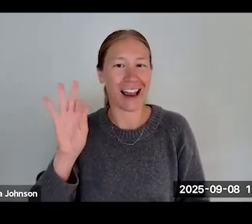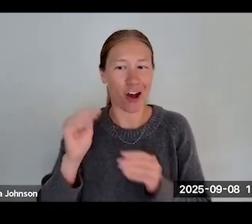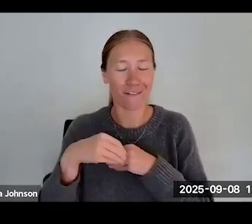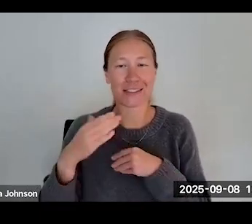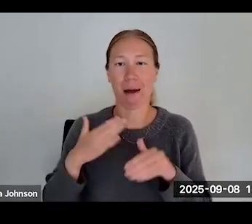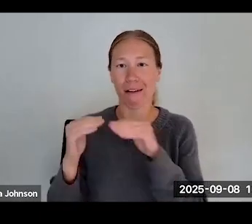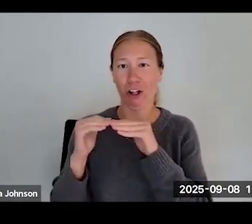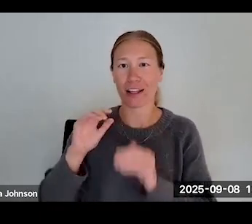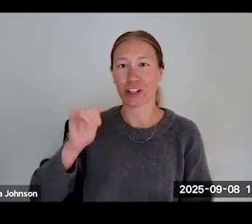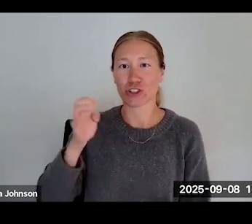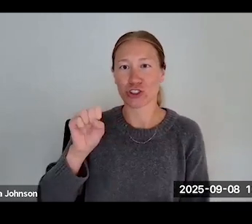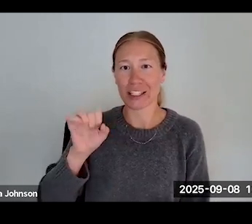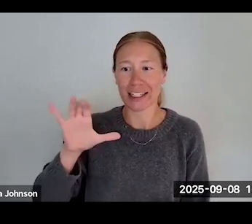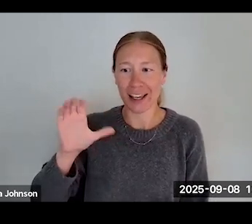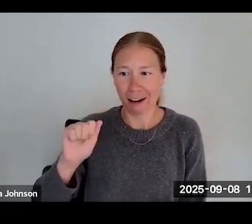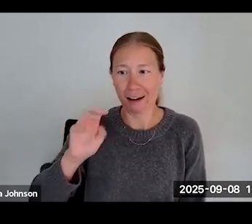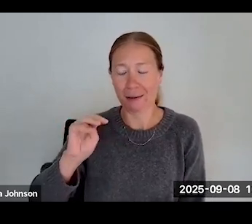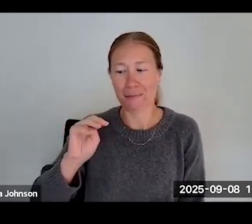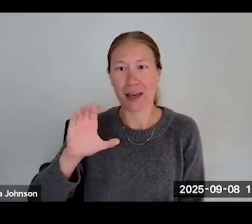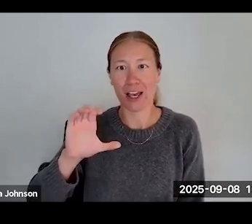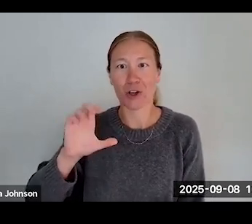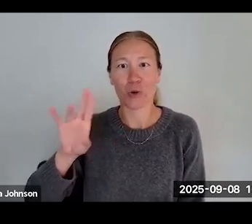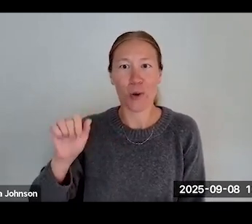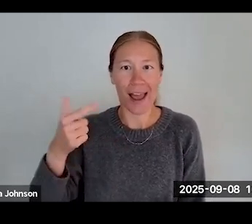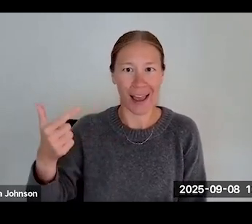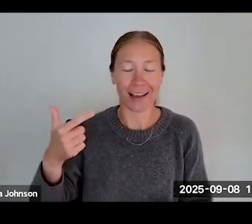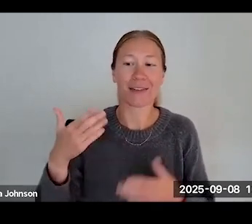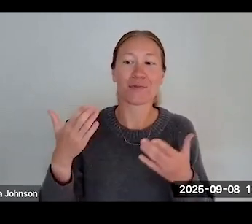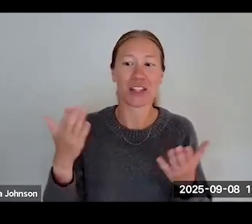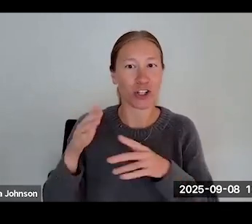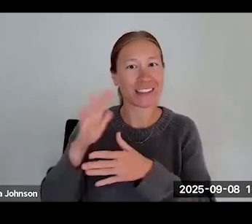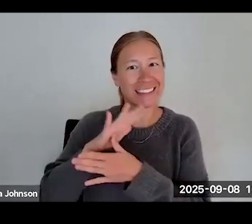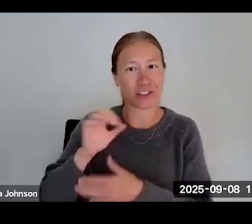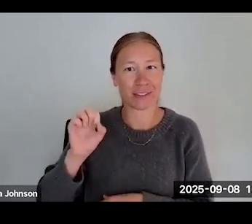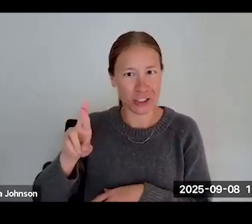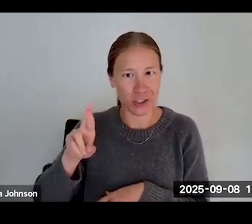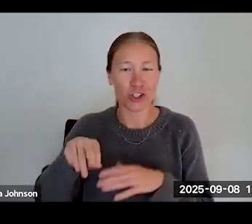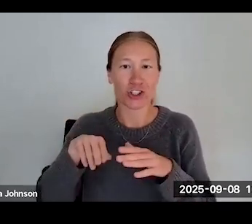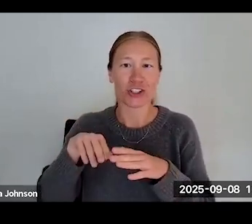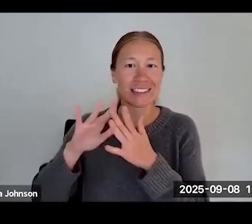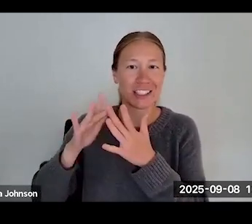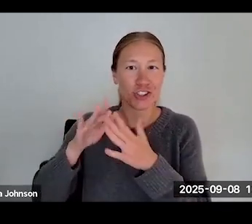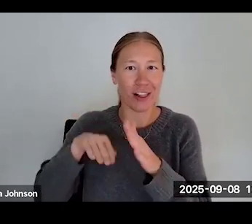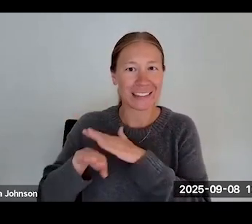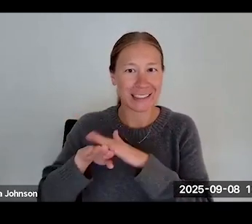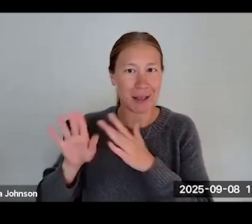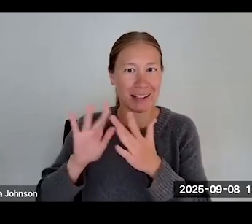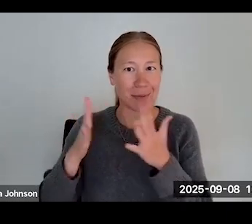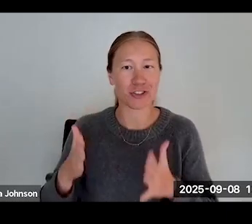who's a Senior Digital Accessibility Specialist here with DEO. And we'll be your presenters today. So thank you for joining us.